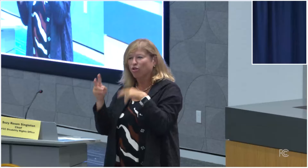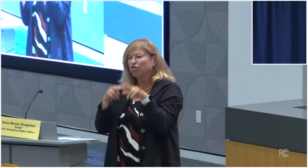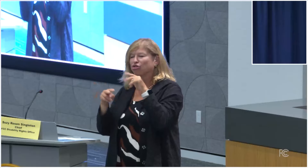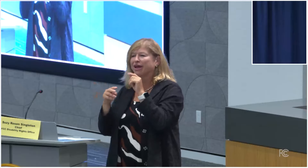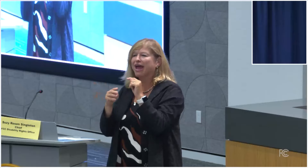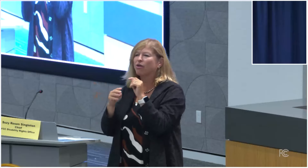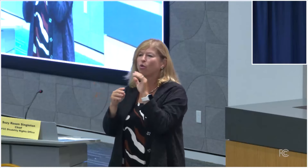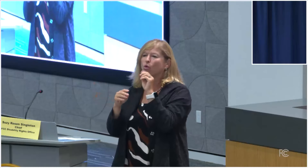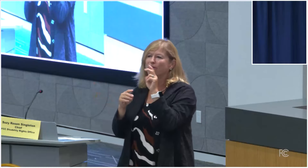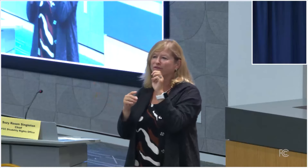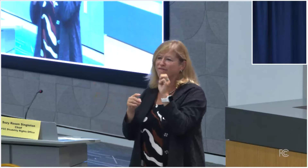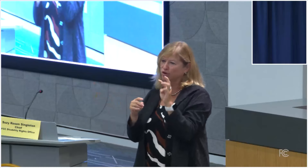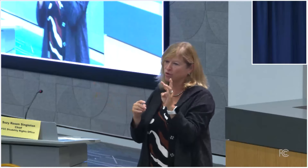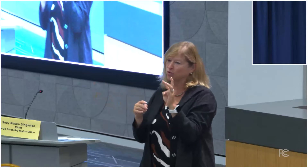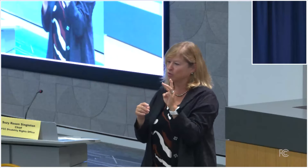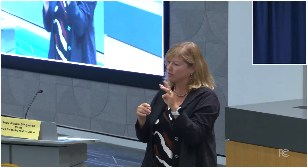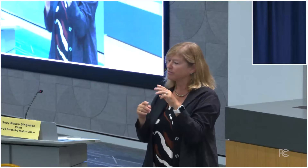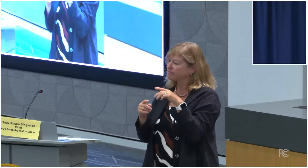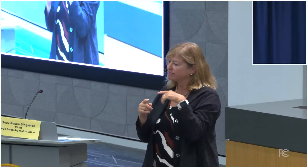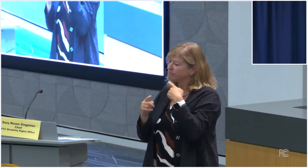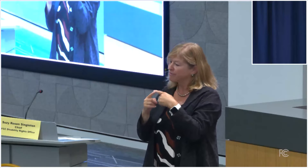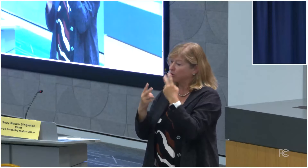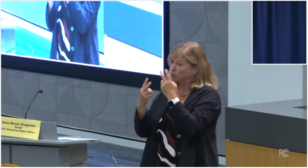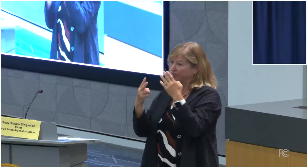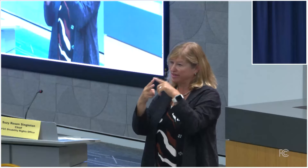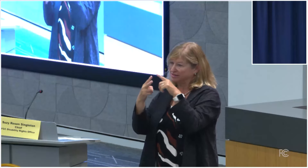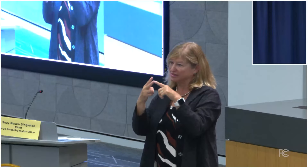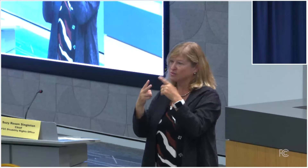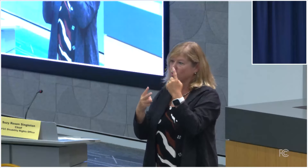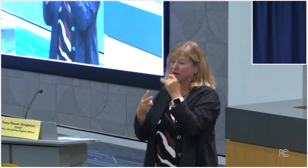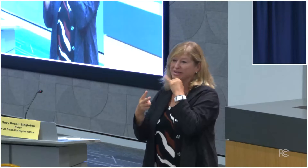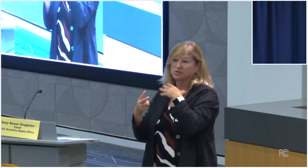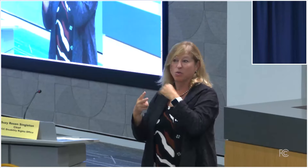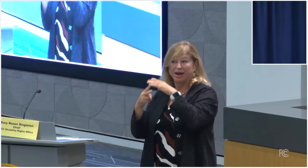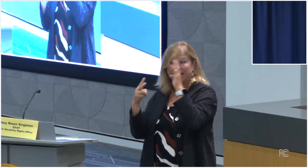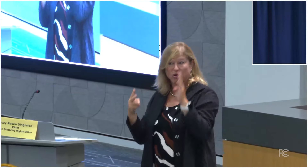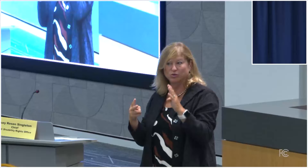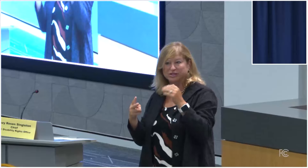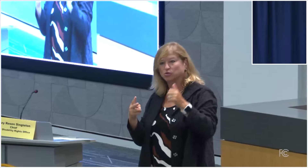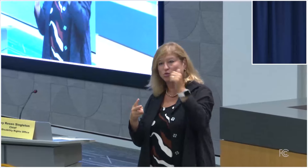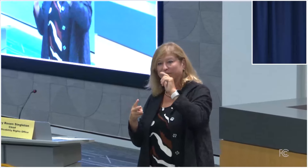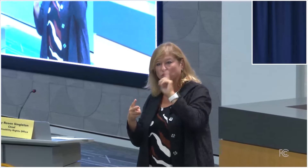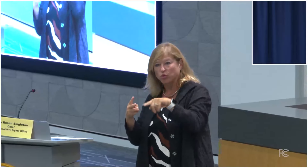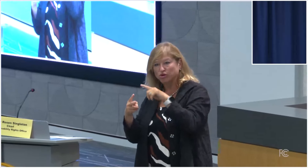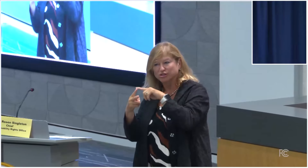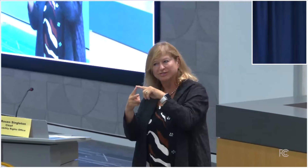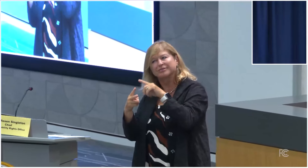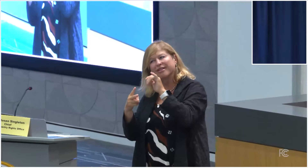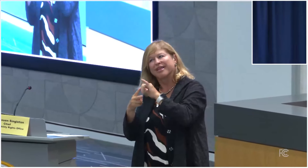SUZY ROSEN SINGLETON: THANK YOU SO MUCH CHAIRWOMAN ROSENWORCEL FOR YOUR SUPPORT. IT MEANS SO MUCH FOR THIS EFFORT TO EXPAND DIRECT VIDEO CALLING ACROSS THE